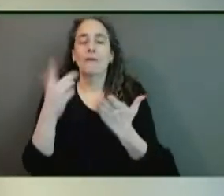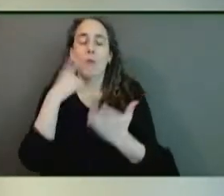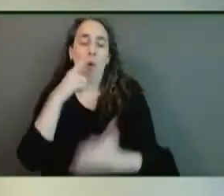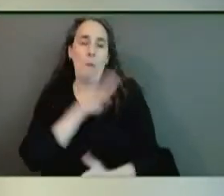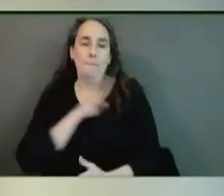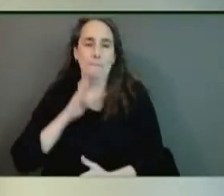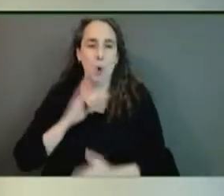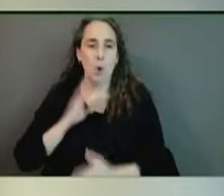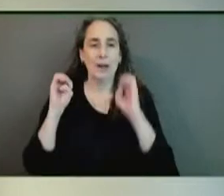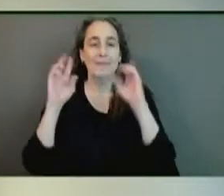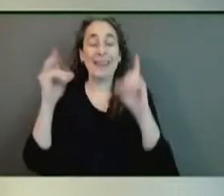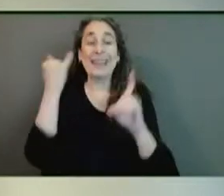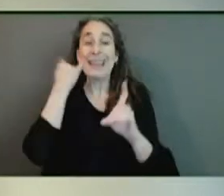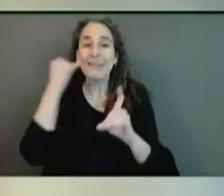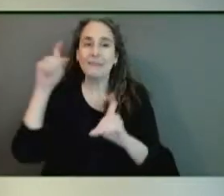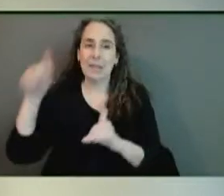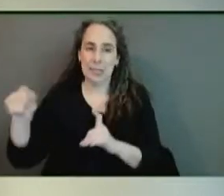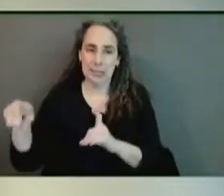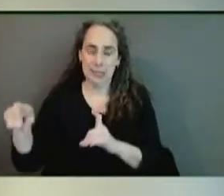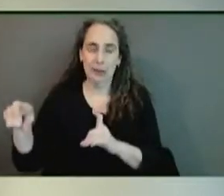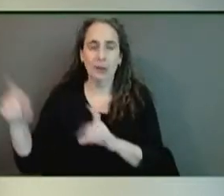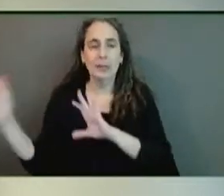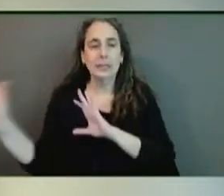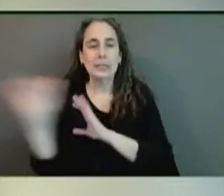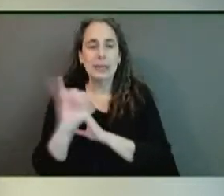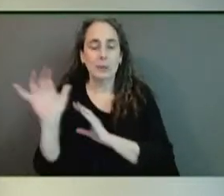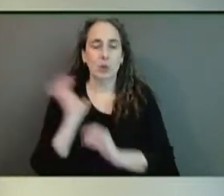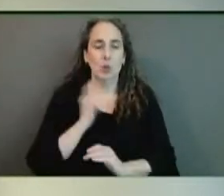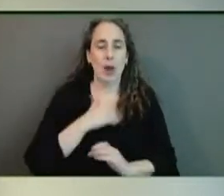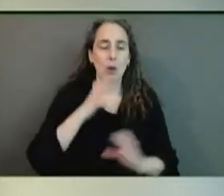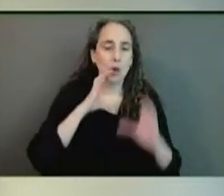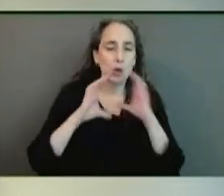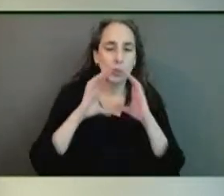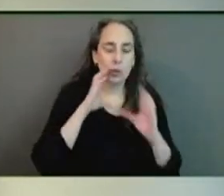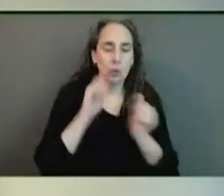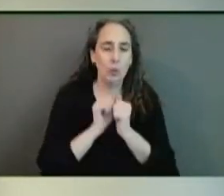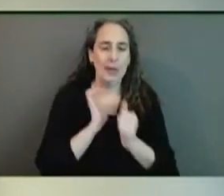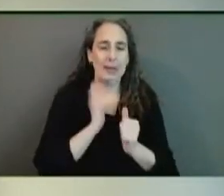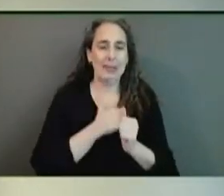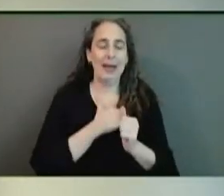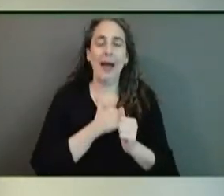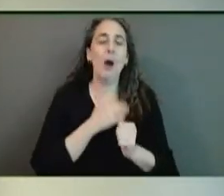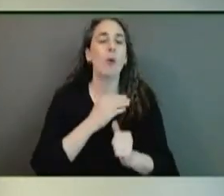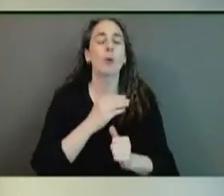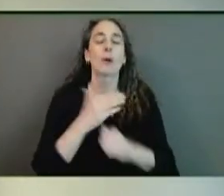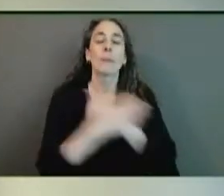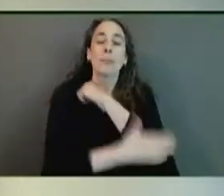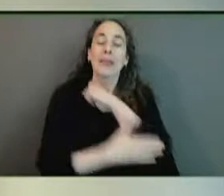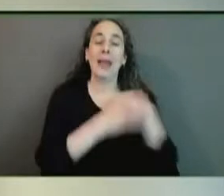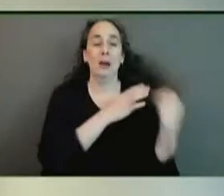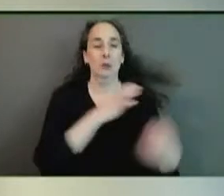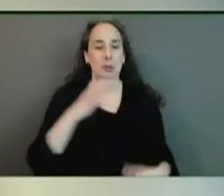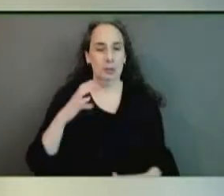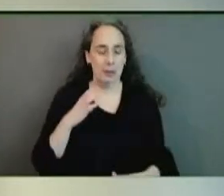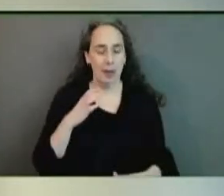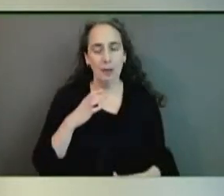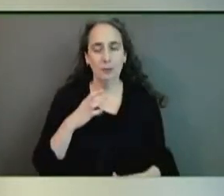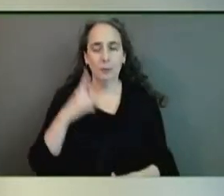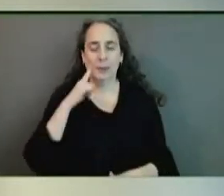the Board of Education, uh, if necessary, similar to our